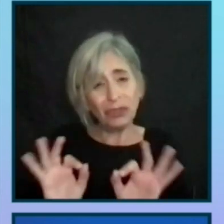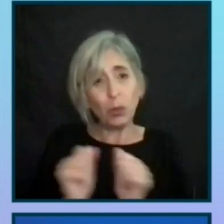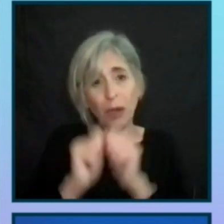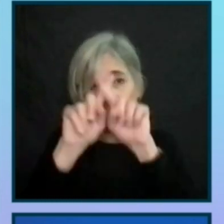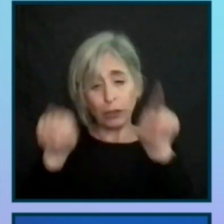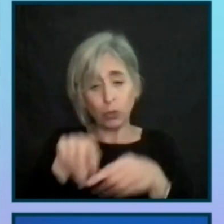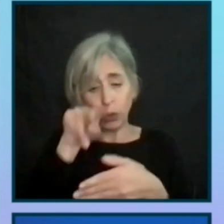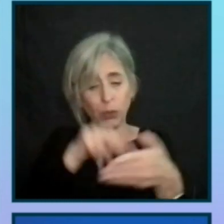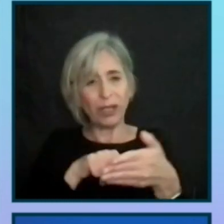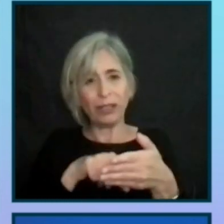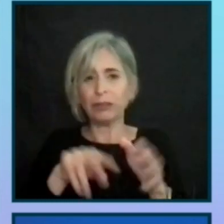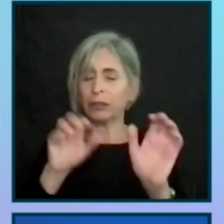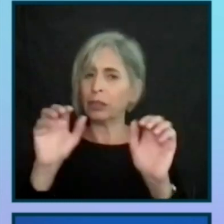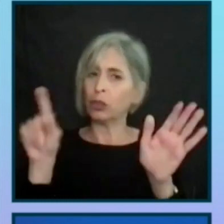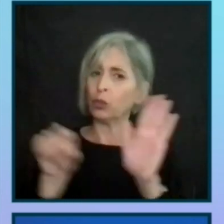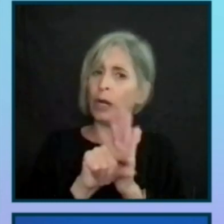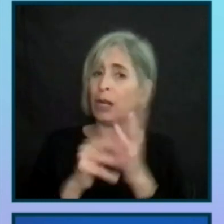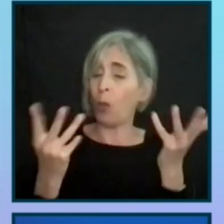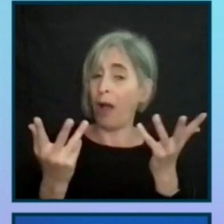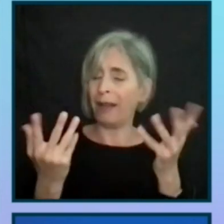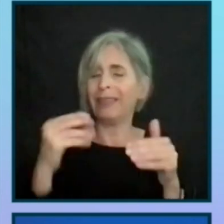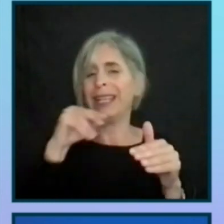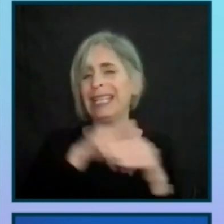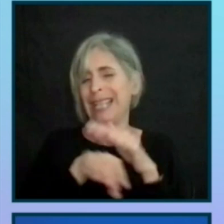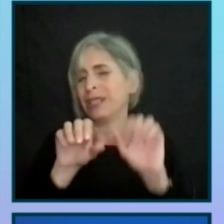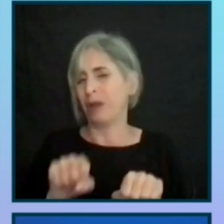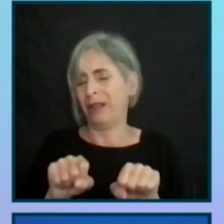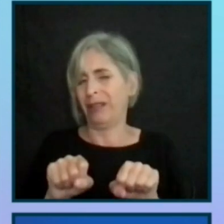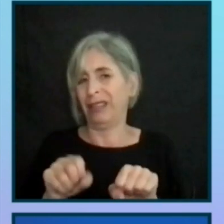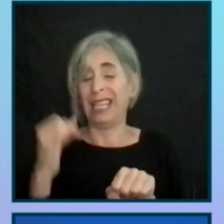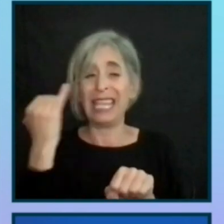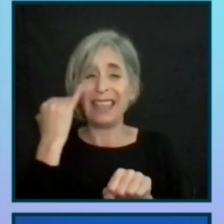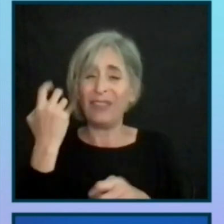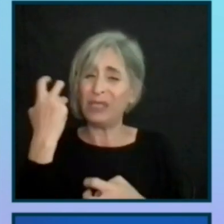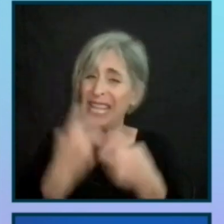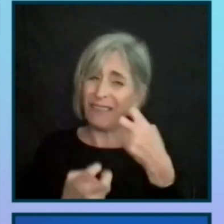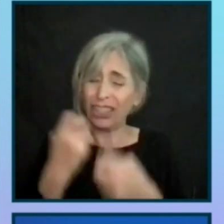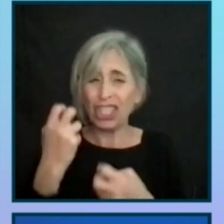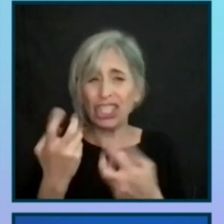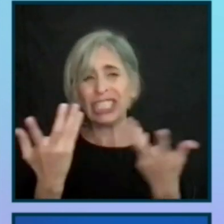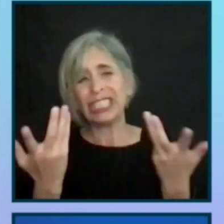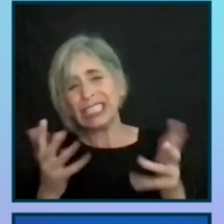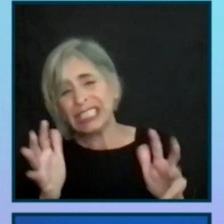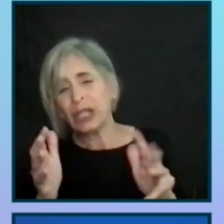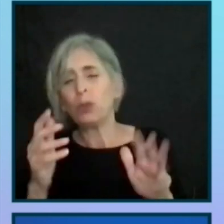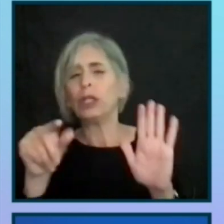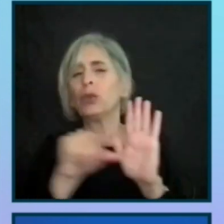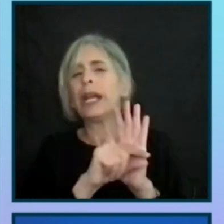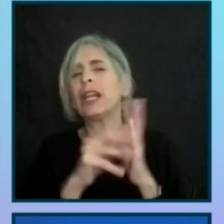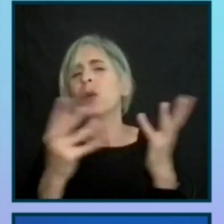it was graded accessible, if it was doable, but difficult, it was graded as accessible with difficulty.